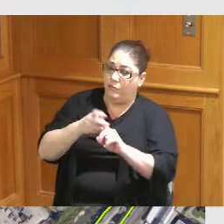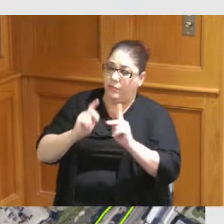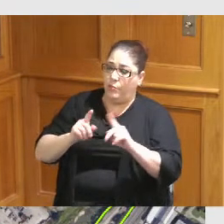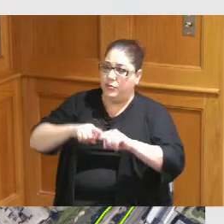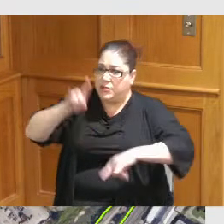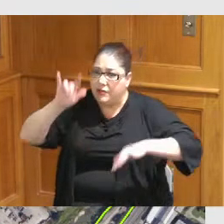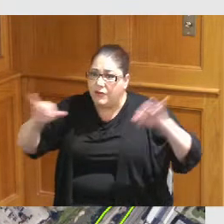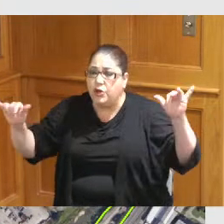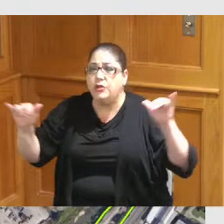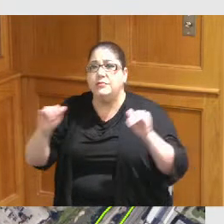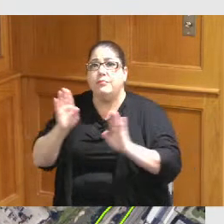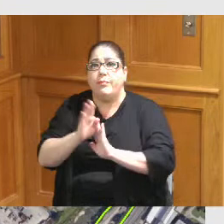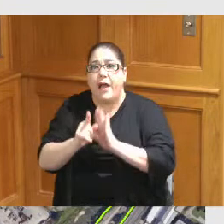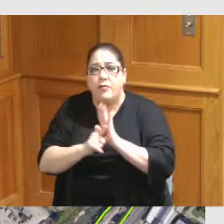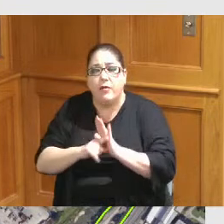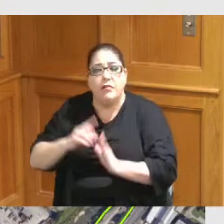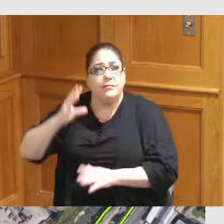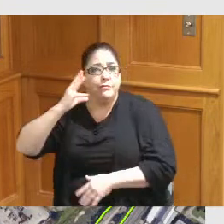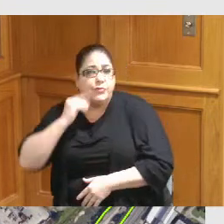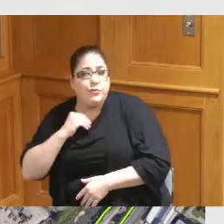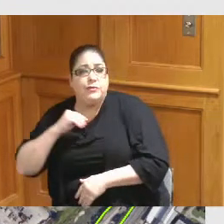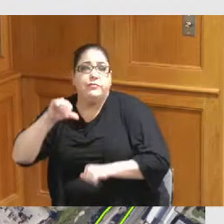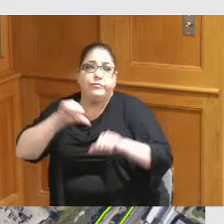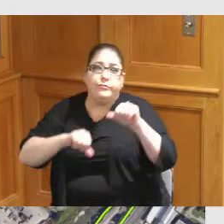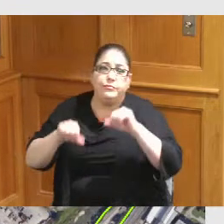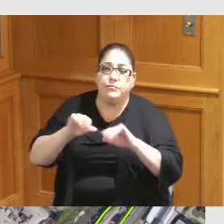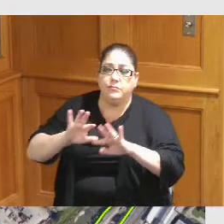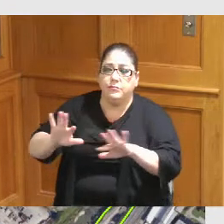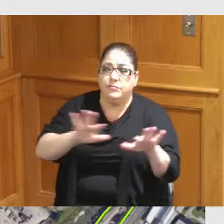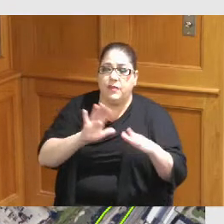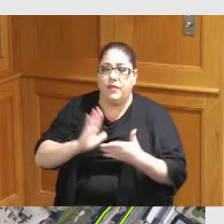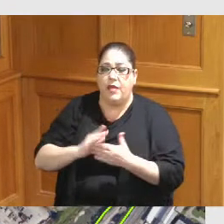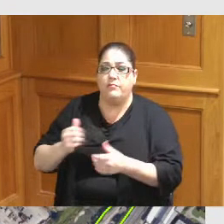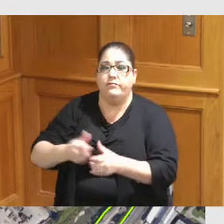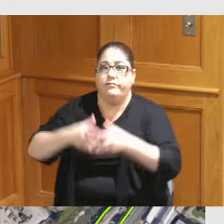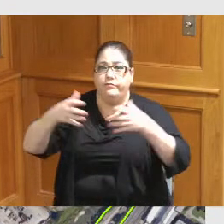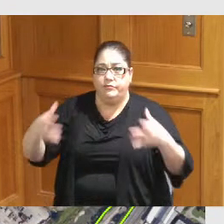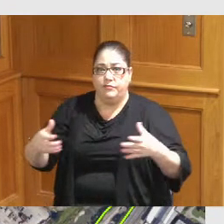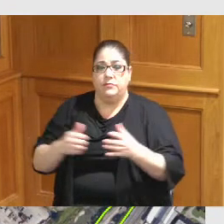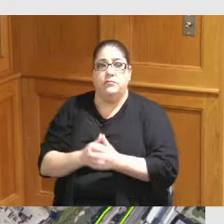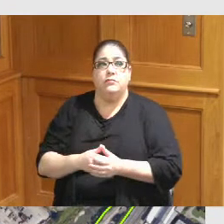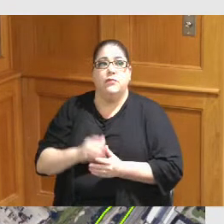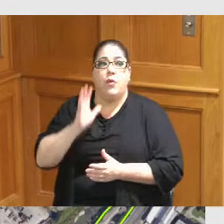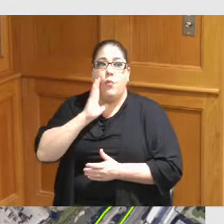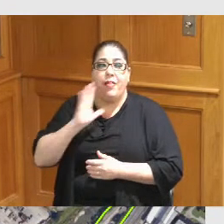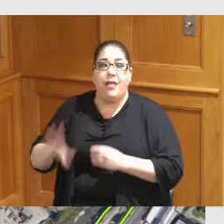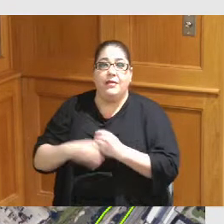perspectives and experience in our team this expansion will secure and bring additional jobs at